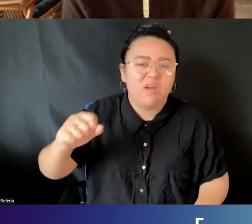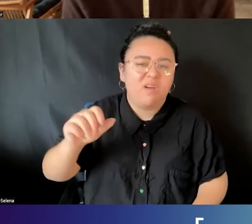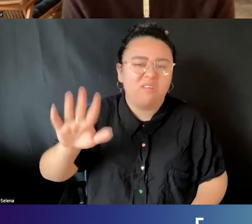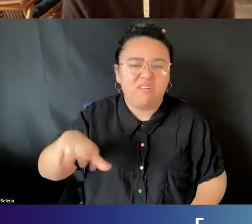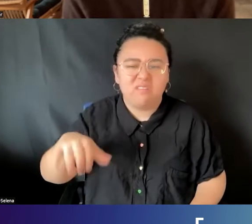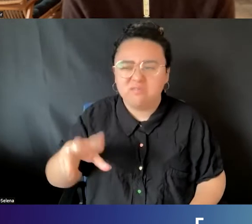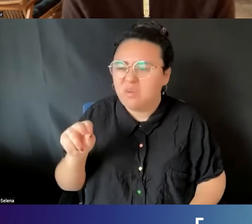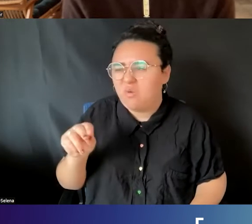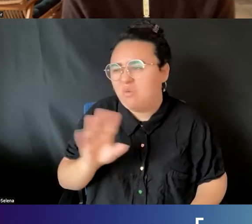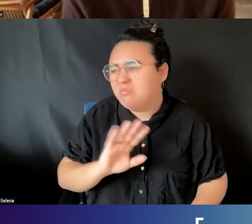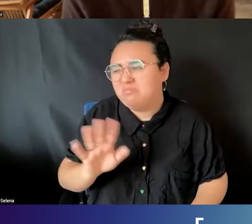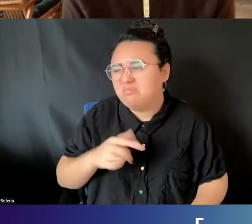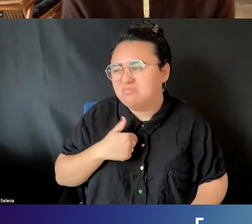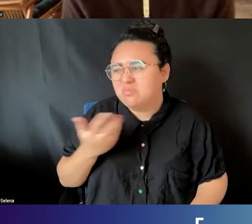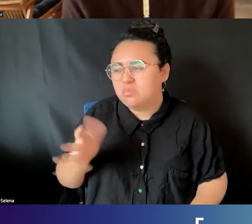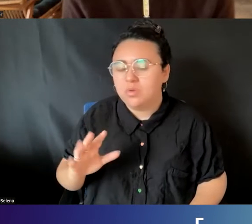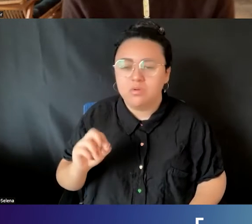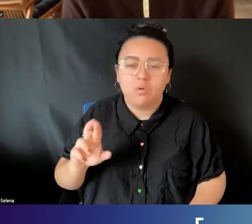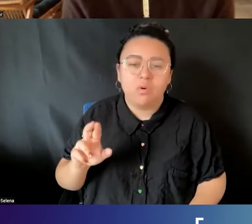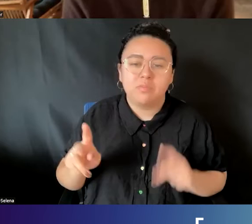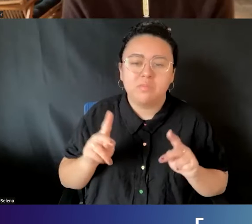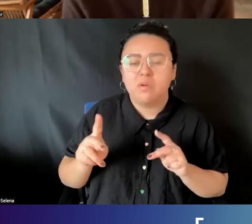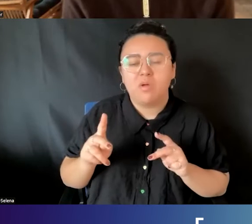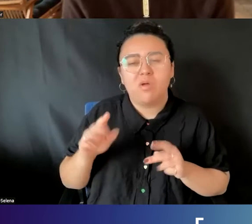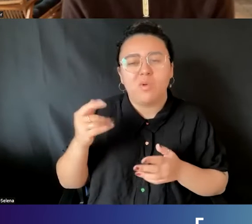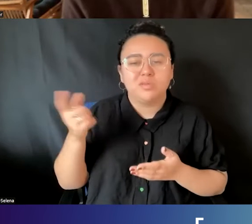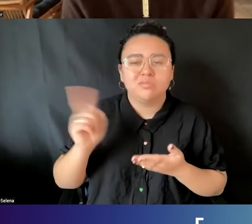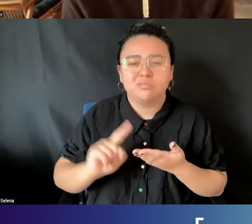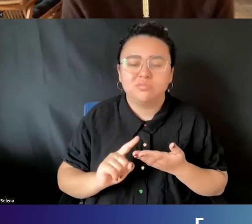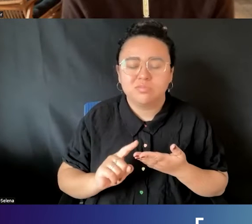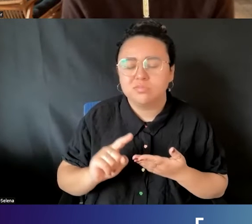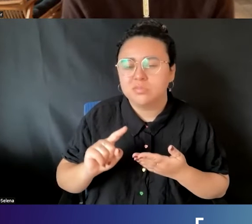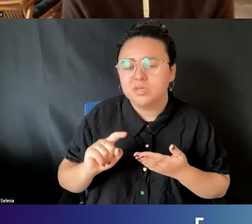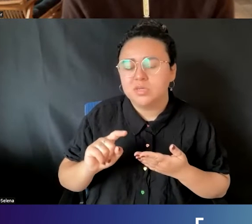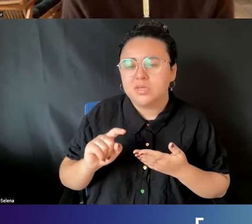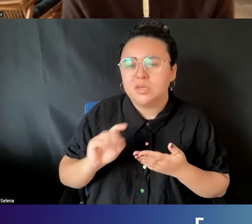or even aggressive terms. We're antagonistic kind of framing terms.